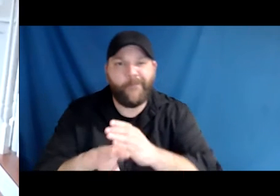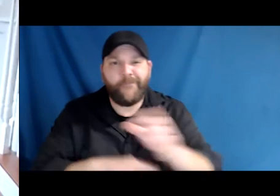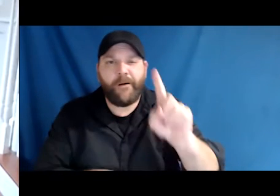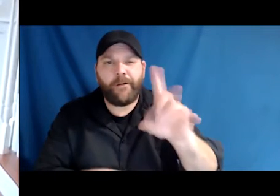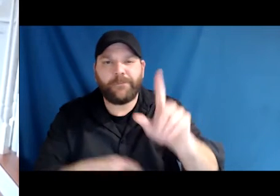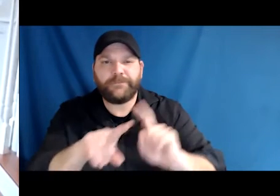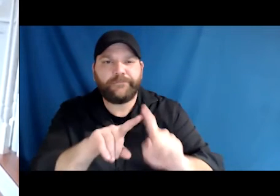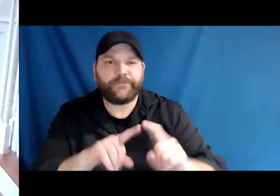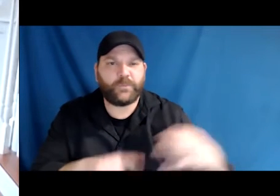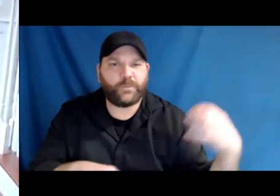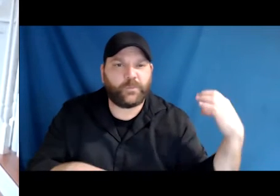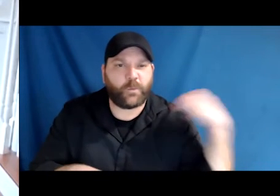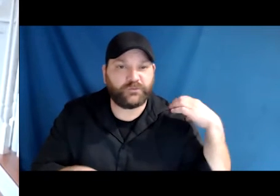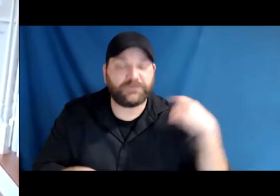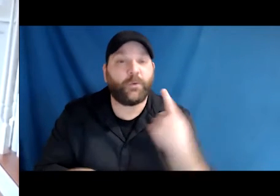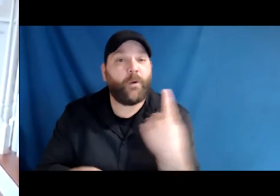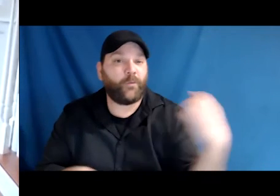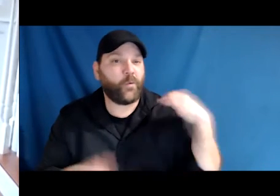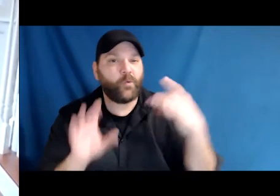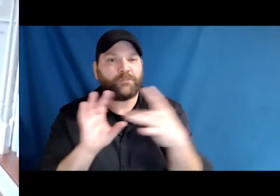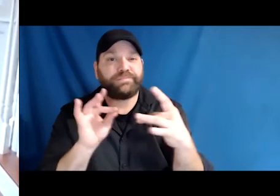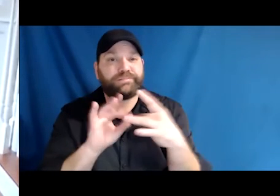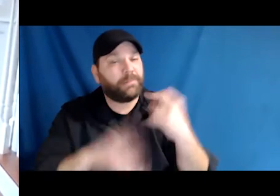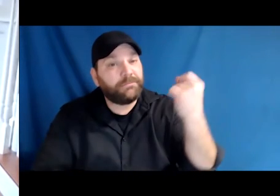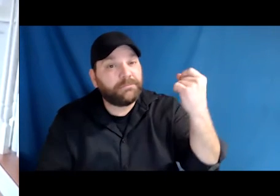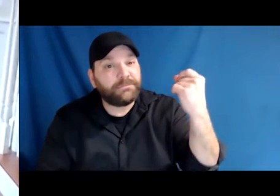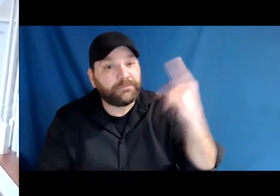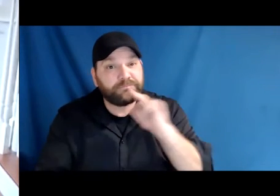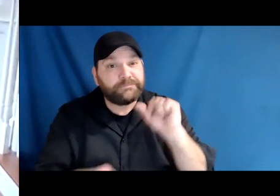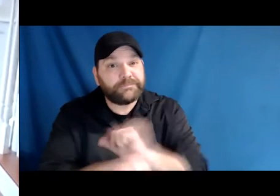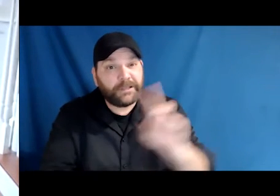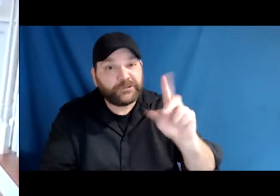"they have been the glue that's held our department together since mid-March."